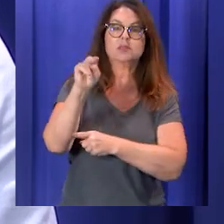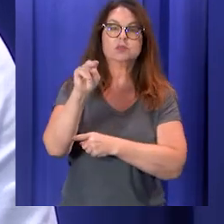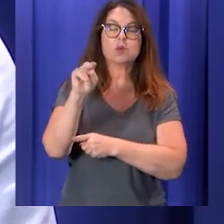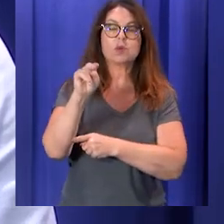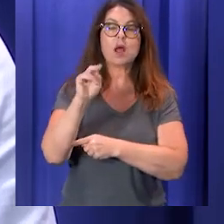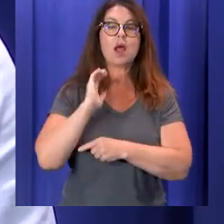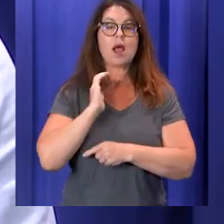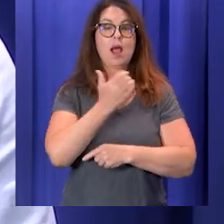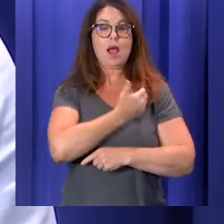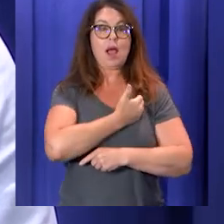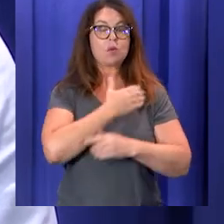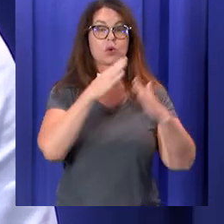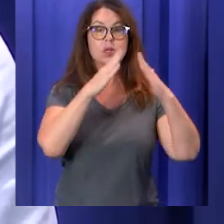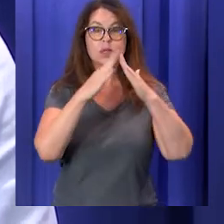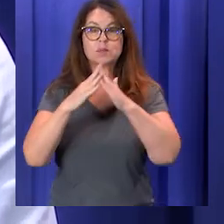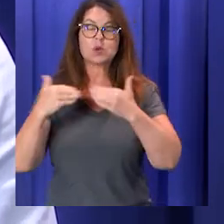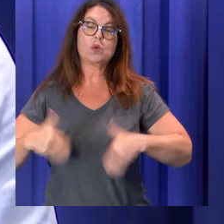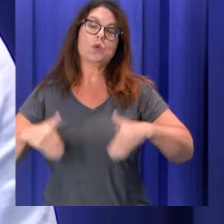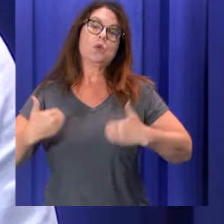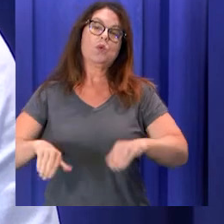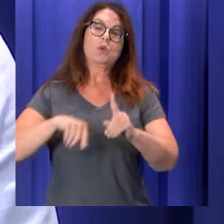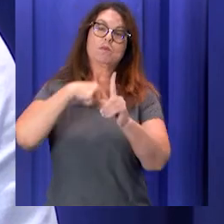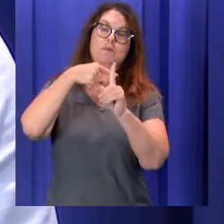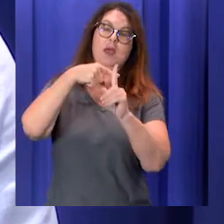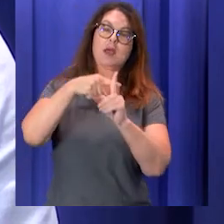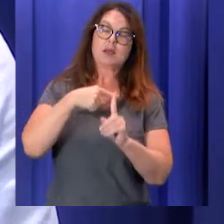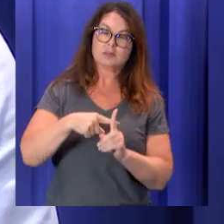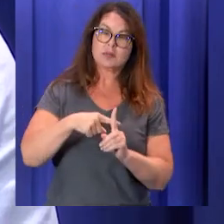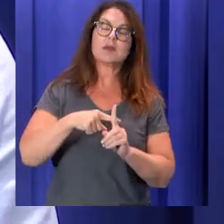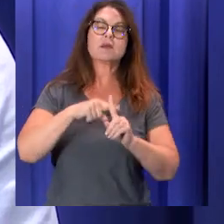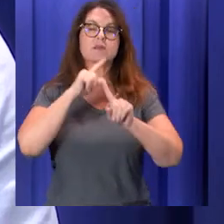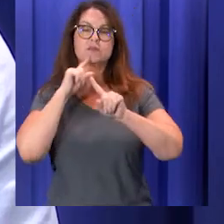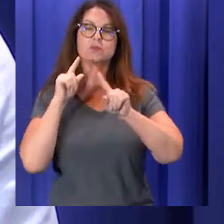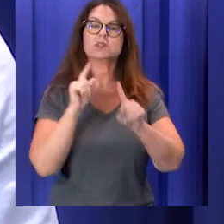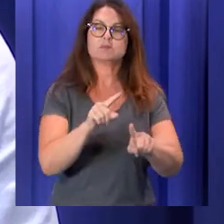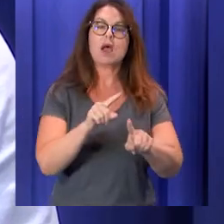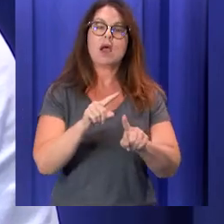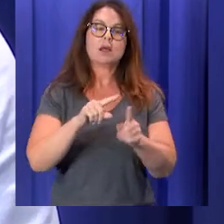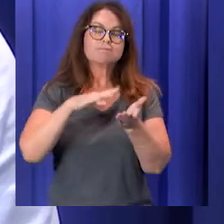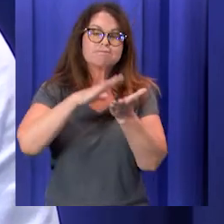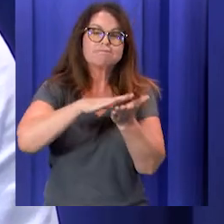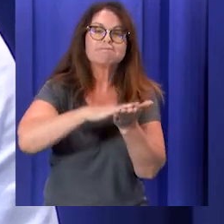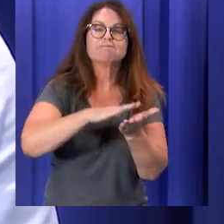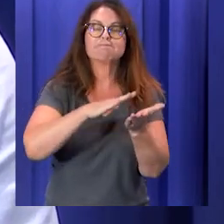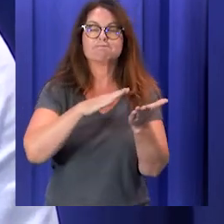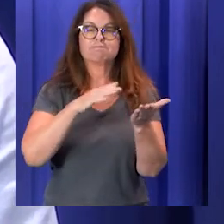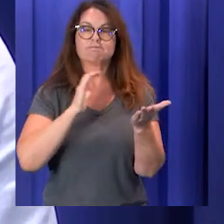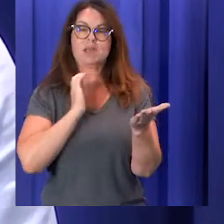overwhelmingly positive, commending this letter, because it is saying something that people with disabilities